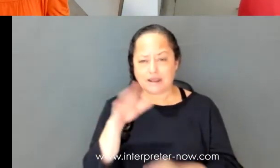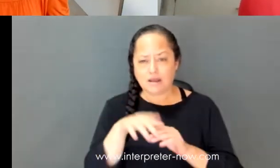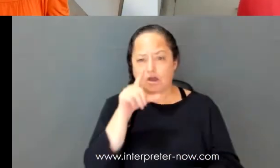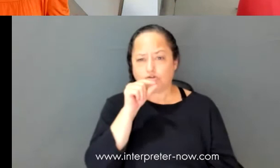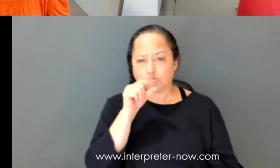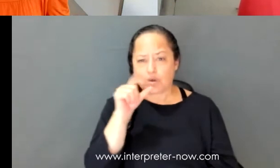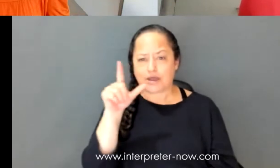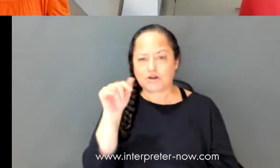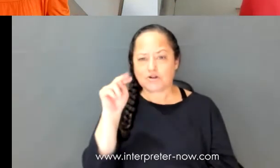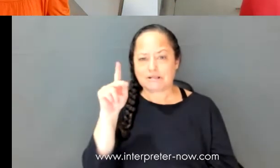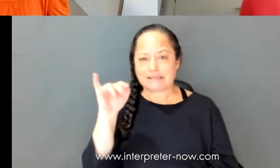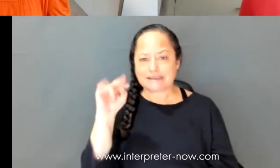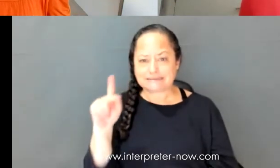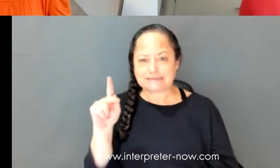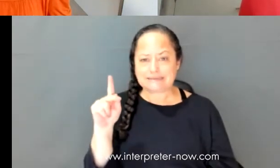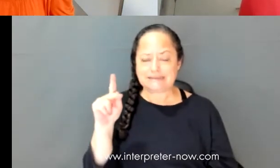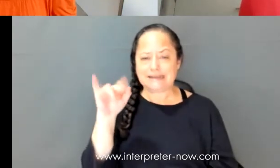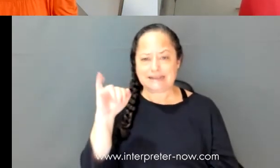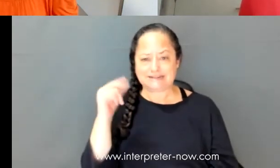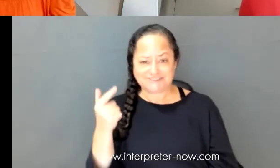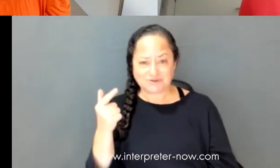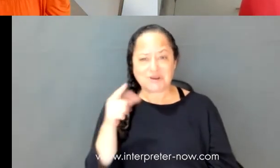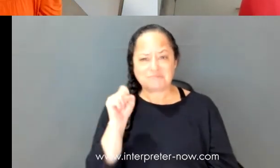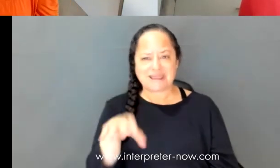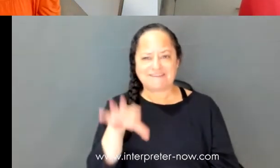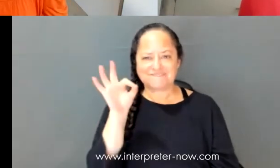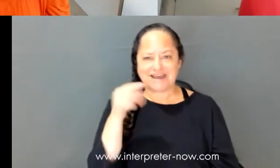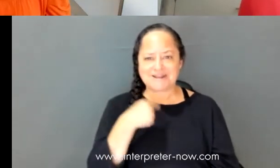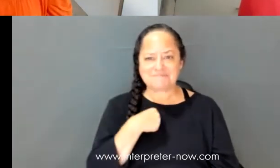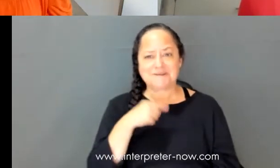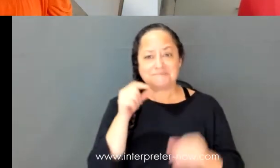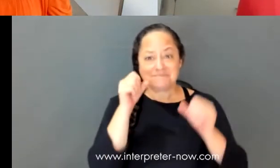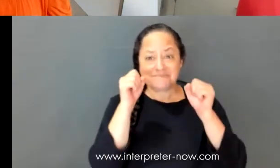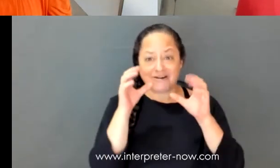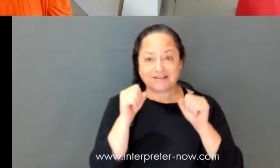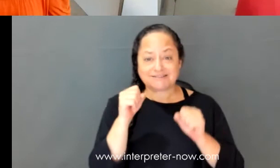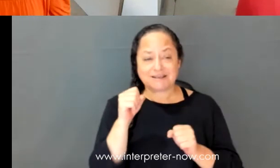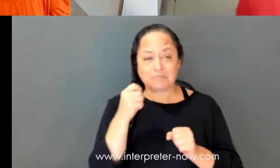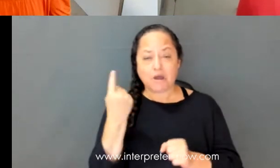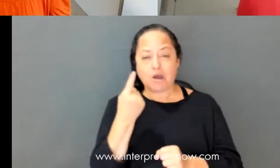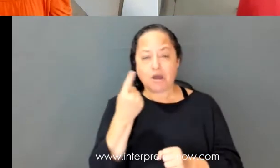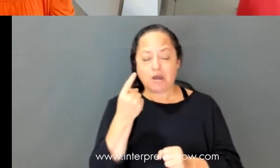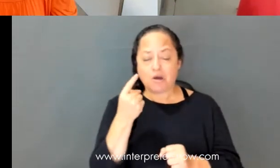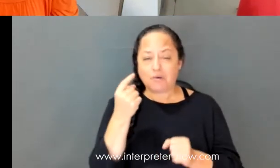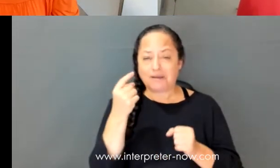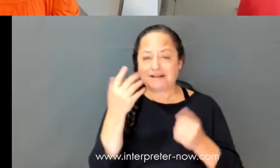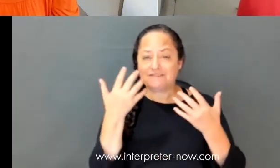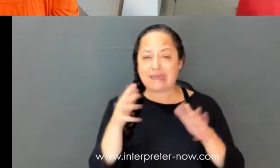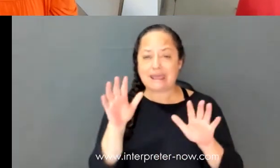able to find me. Awesome. And I always end by asking listeners and watchers to take one action.